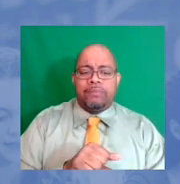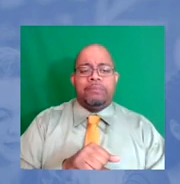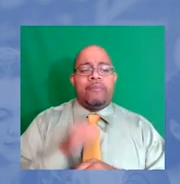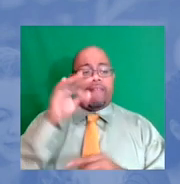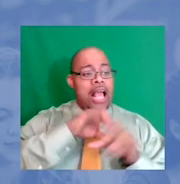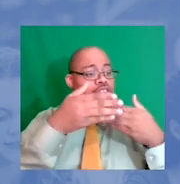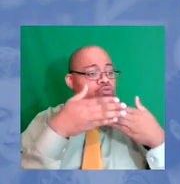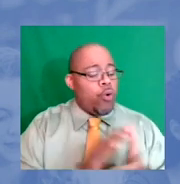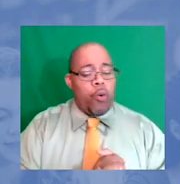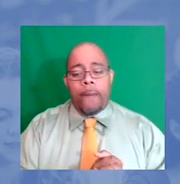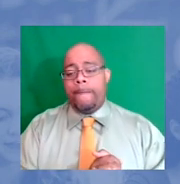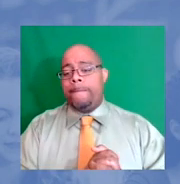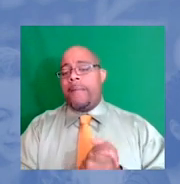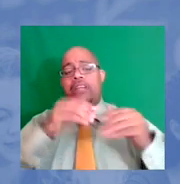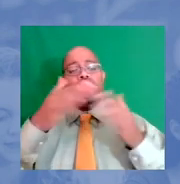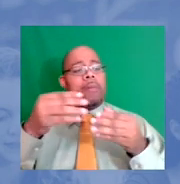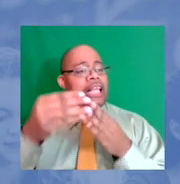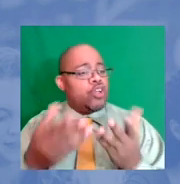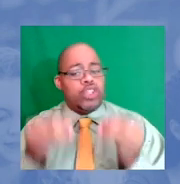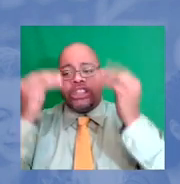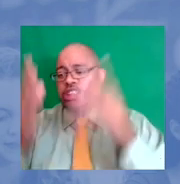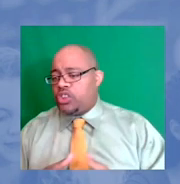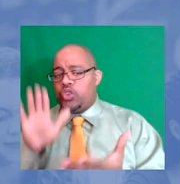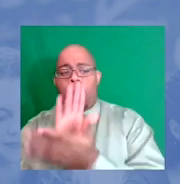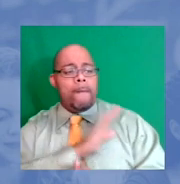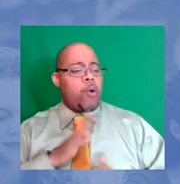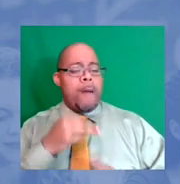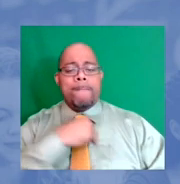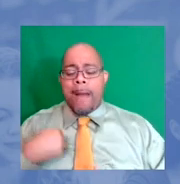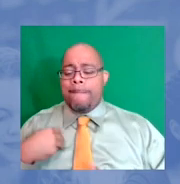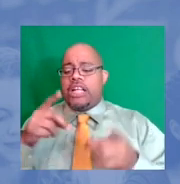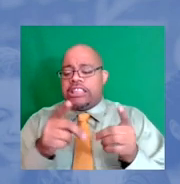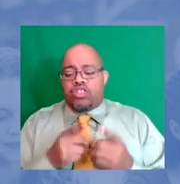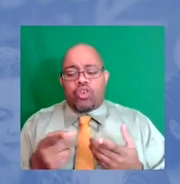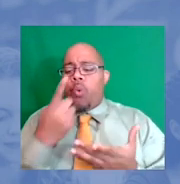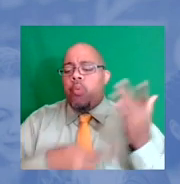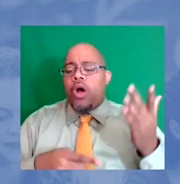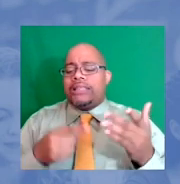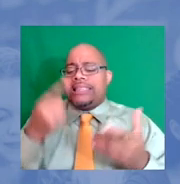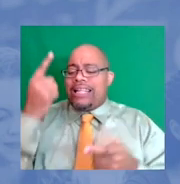CLASSROOM LEADER, TEACHER, SCHOOL BOARD MEMBER, OR DISTRICT. WHAT'S THE RIGHT NEXT STEP TO BUILD MORE EQUITABLE PRACTICES?